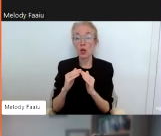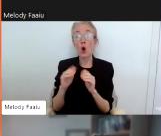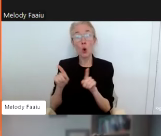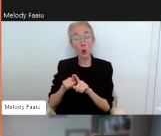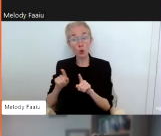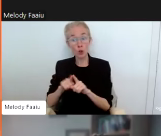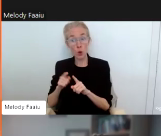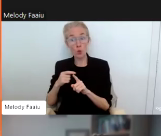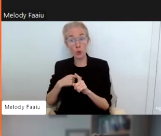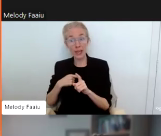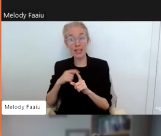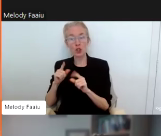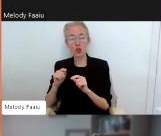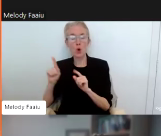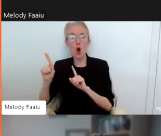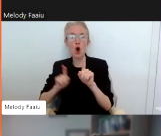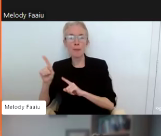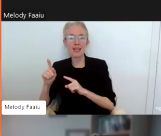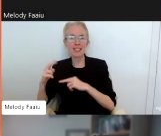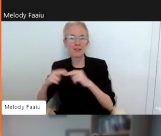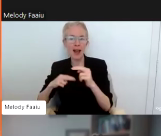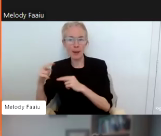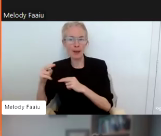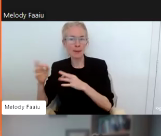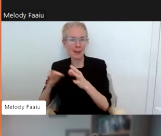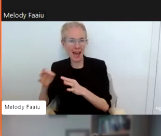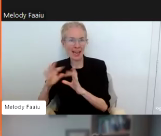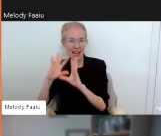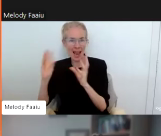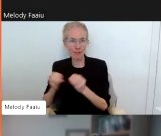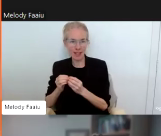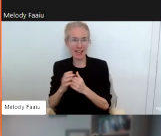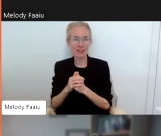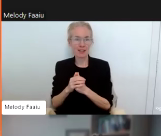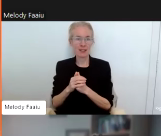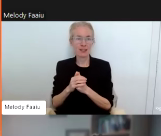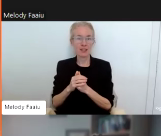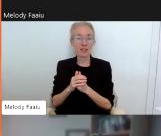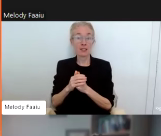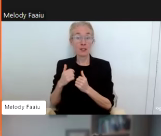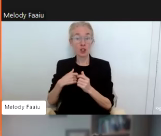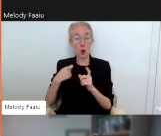a combination of Housing New Zealand, HLC who built Hobsonville, and